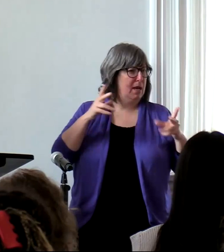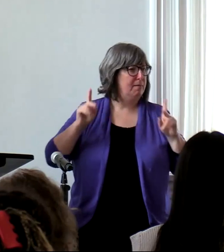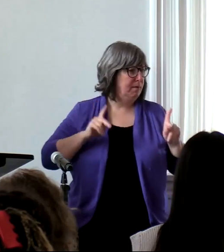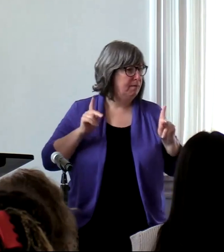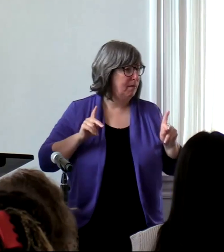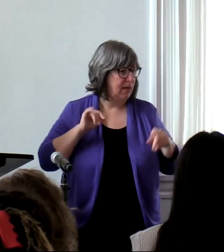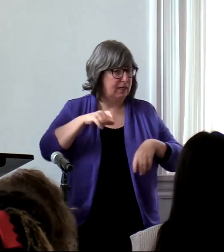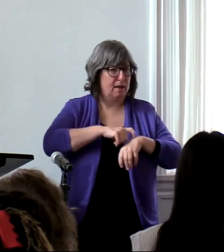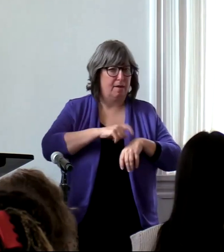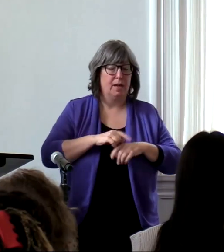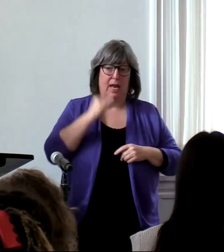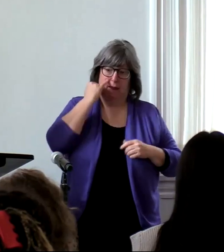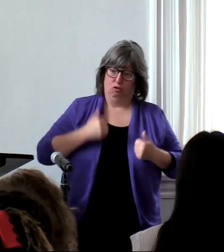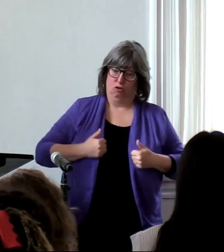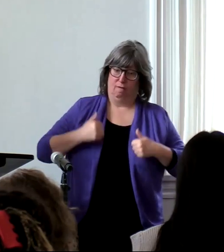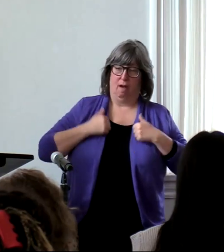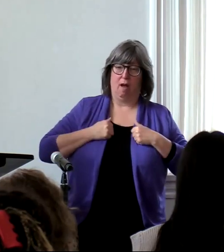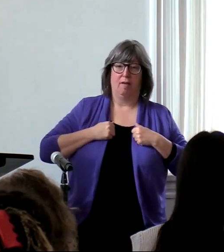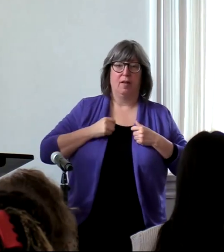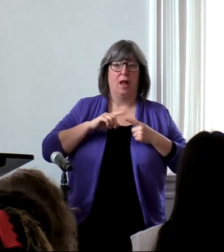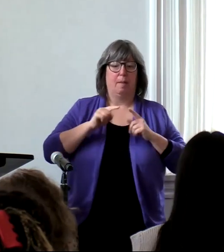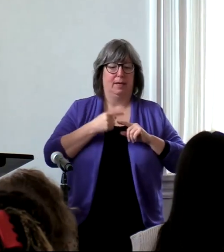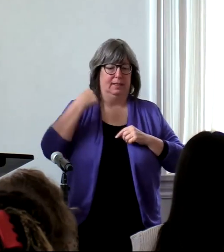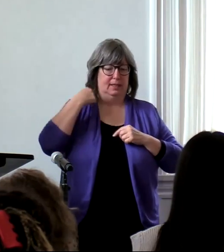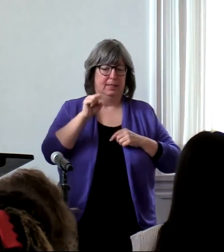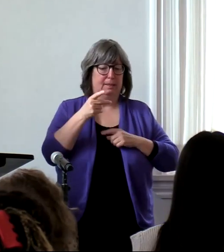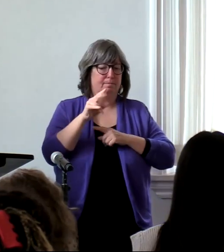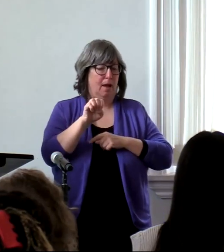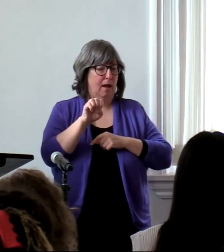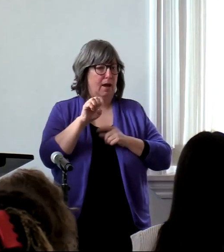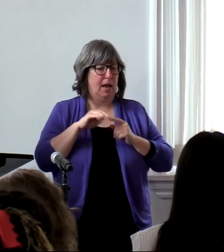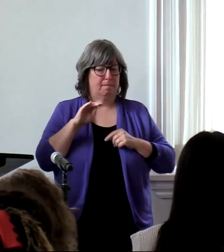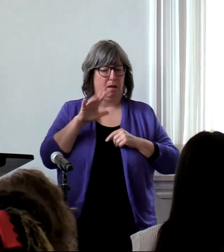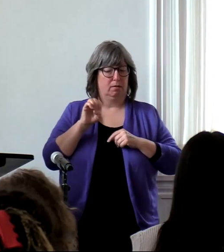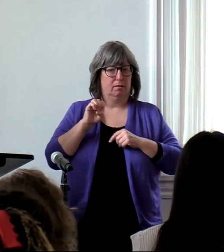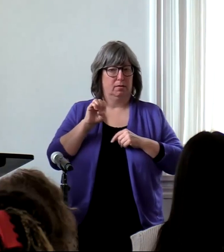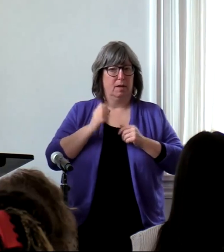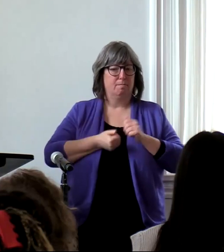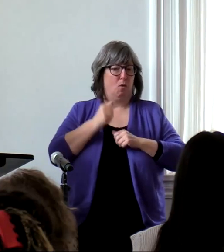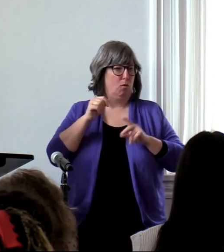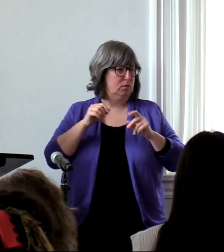And when and if you survived, it deteriorated the spine and muscles and left most of the survivors disabled.